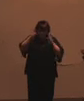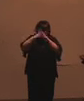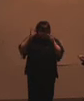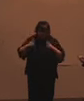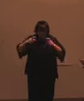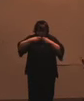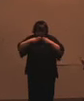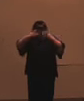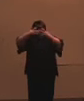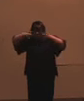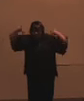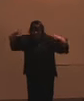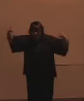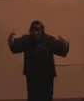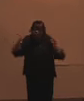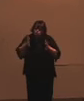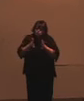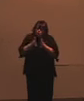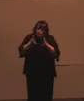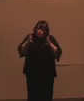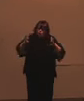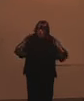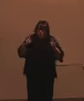lines, so crowded, so chaotic.